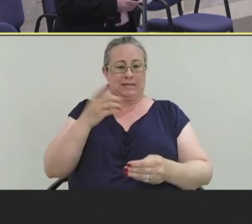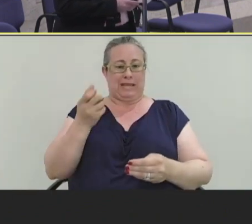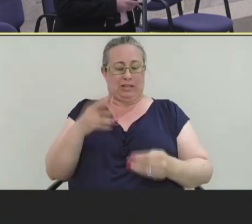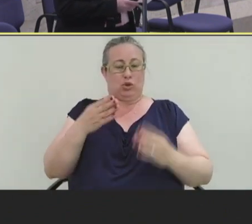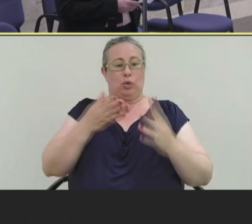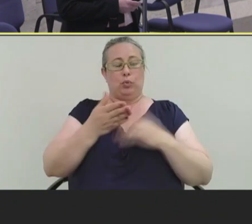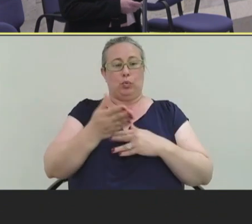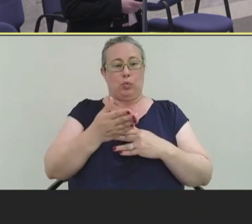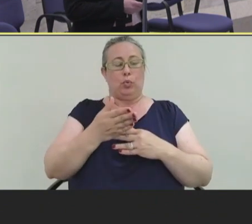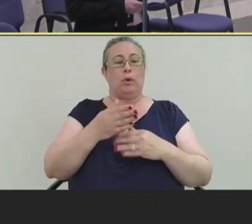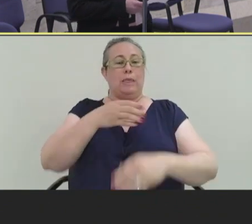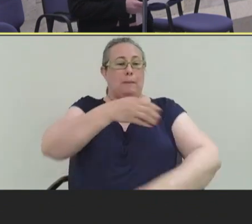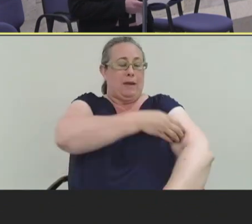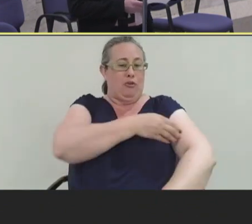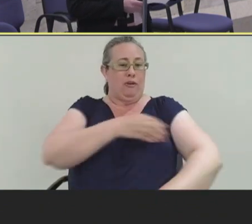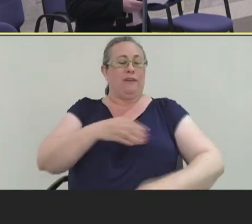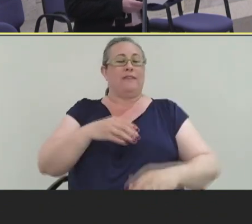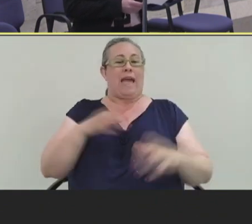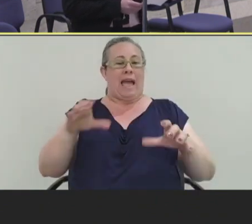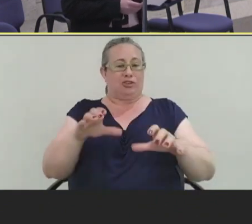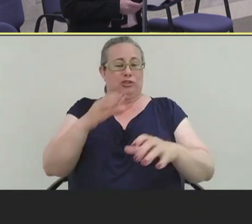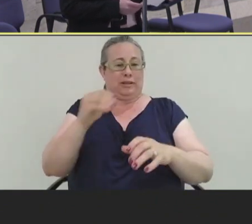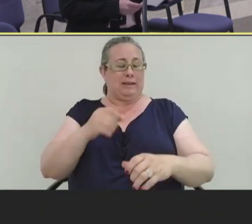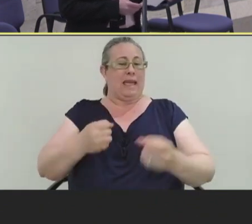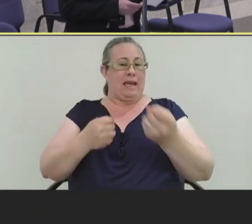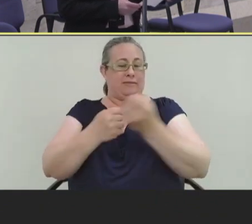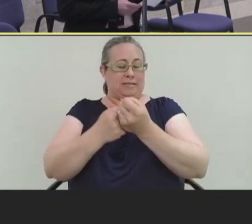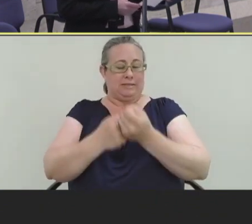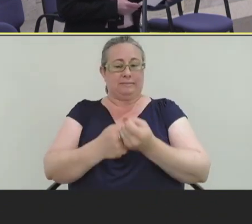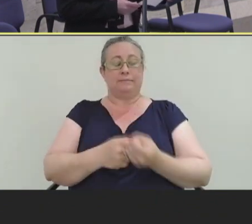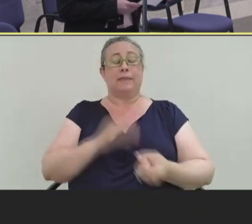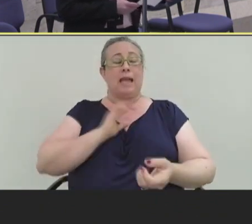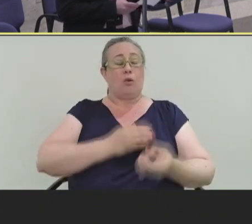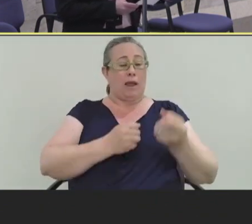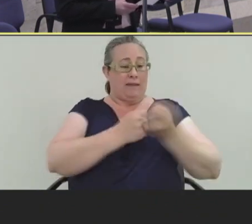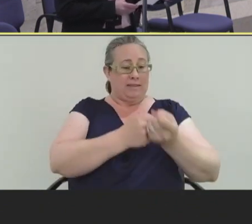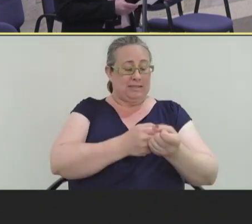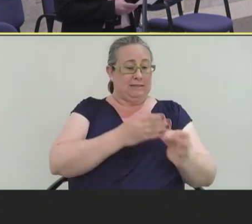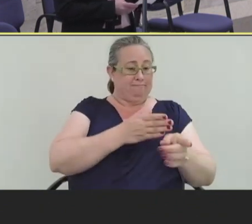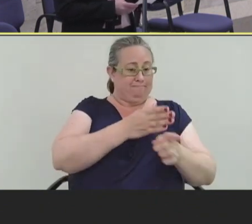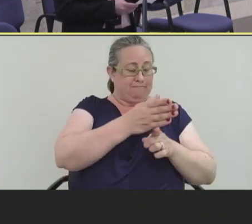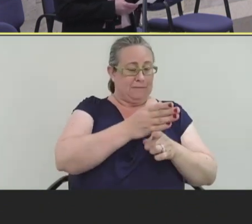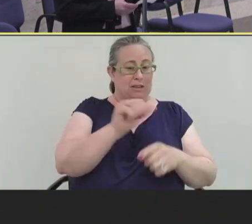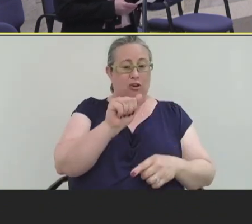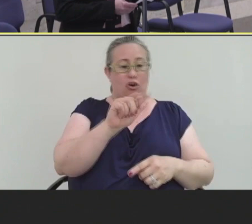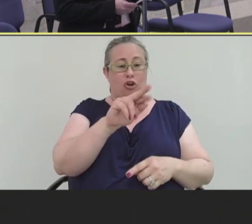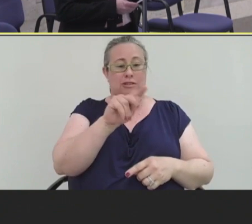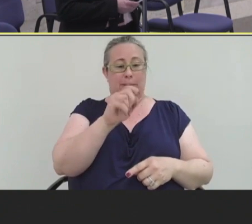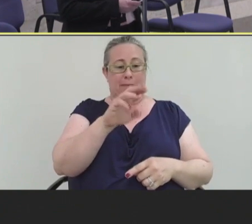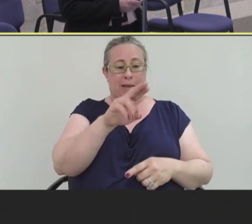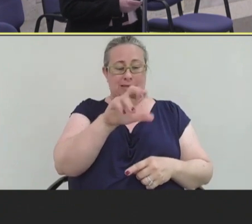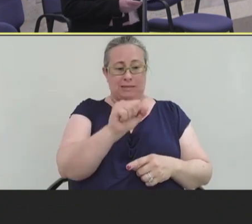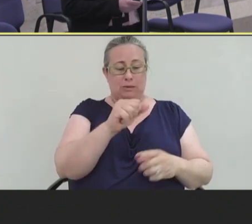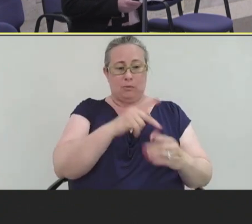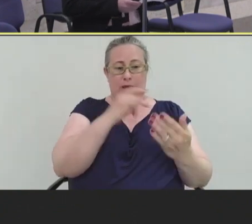advocacy. NBCC's major research arm is its Artemis Project, which is an advocate-led, mission-driven